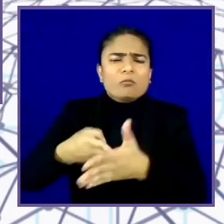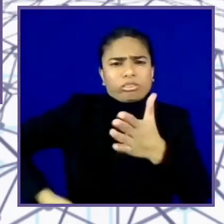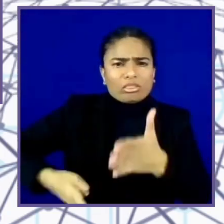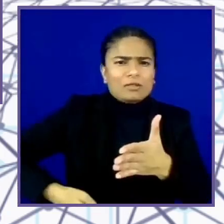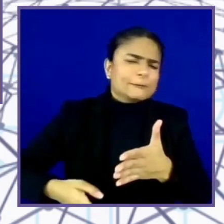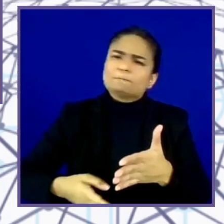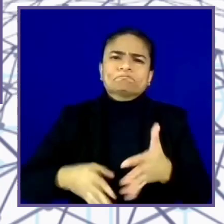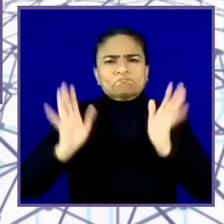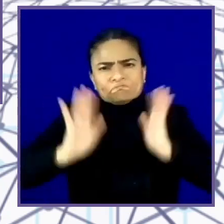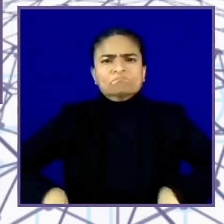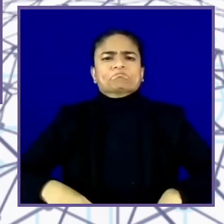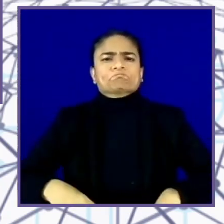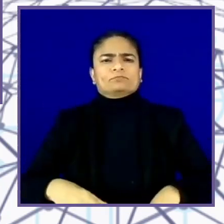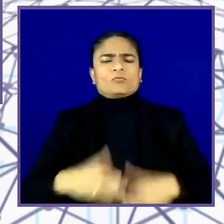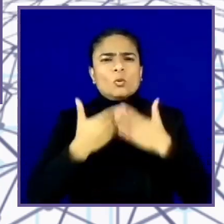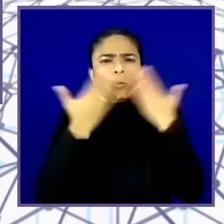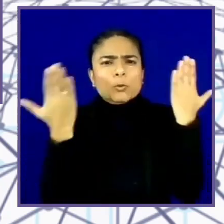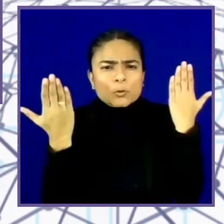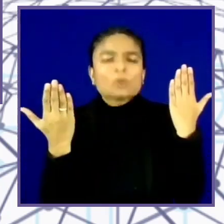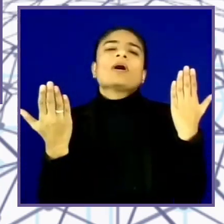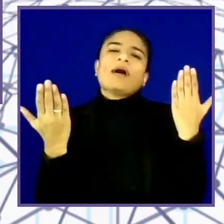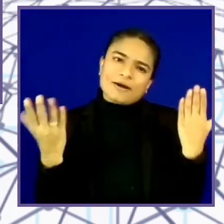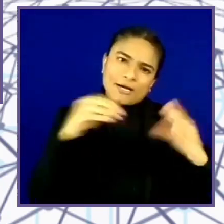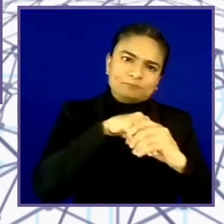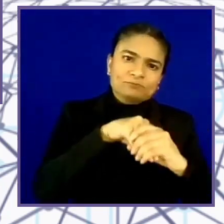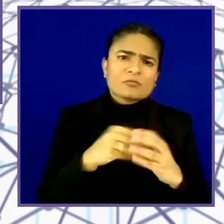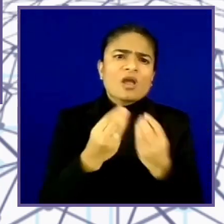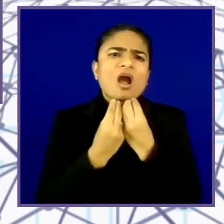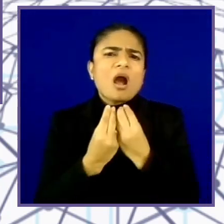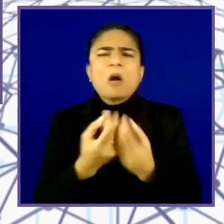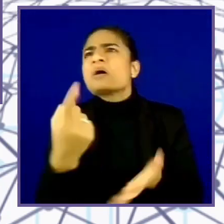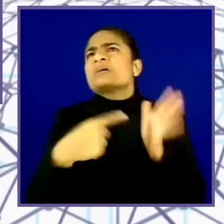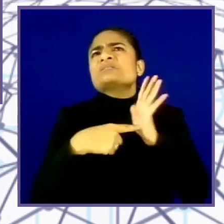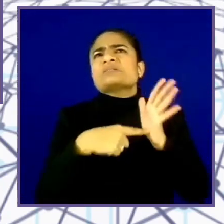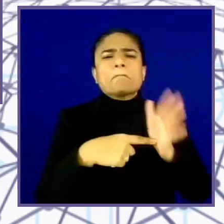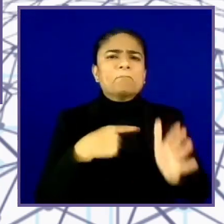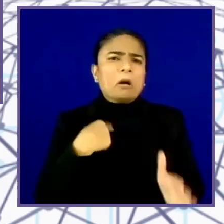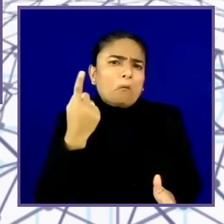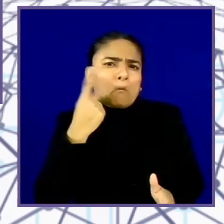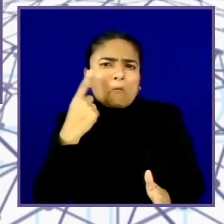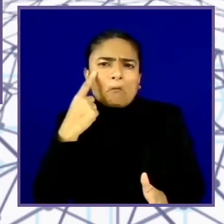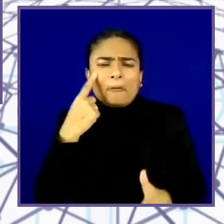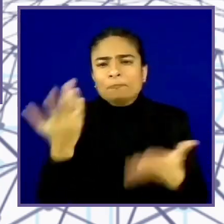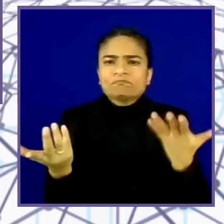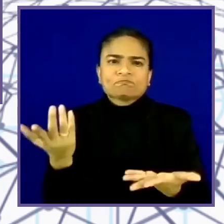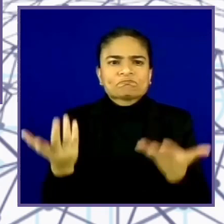an assistive technology company that allows nonverbal consumers to use things like ATMs,